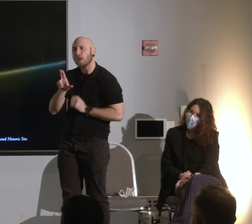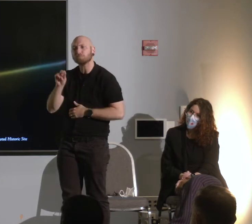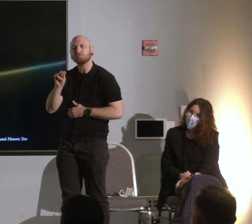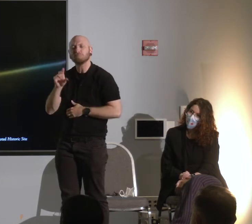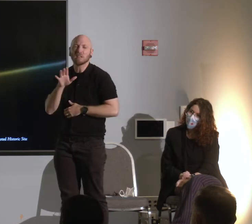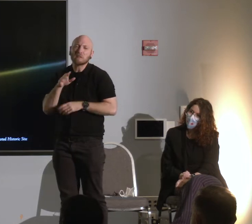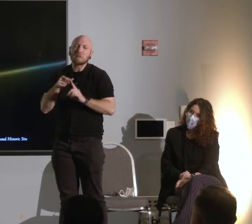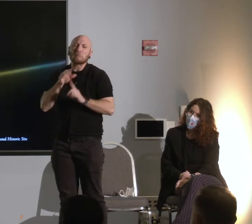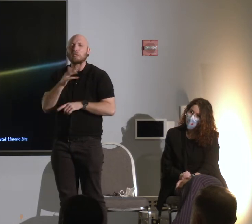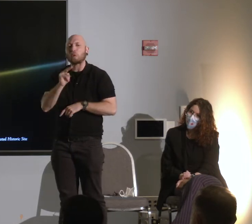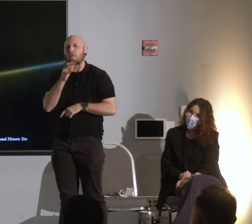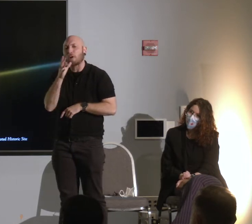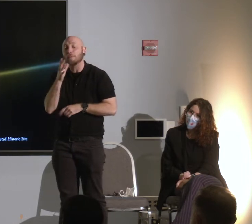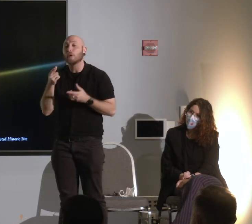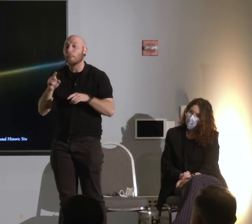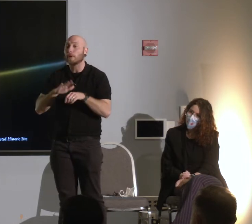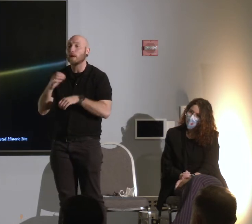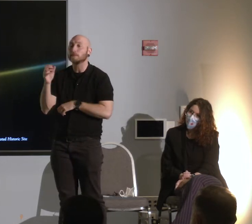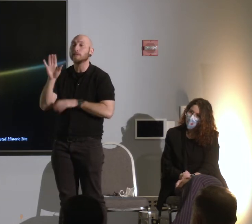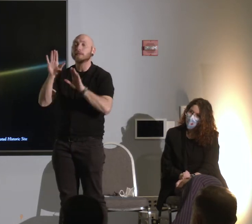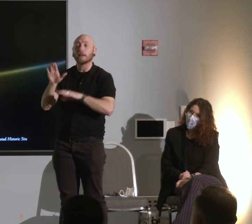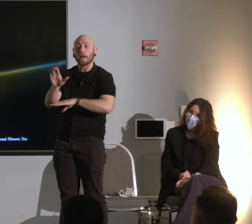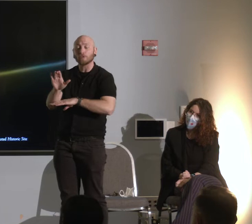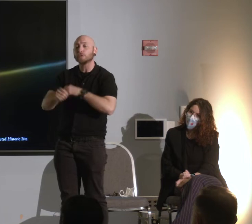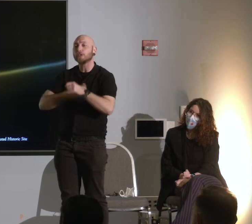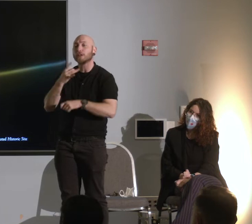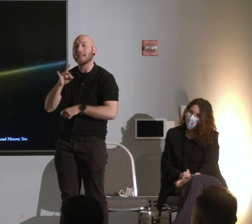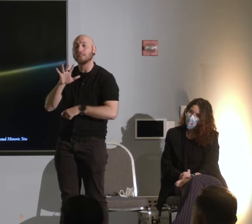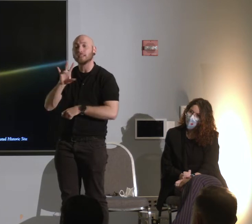On a Sunday afternoon in 1857, that all changed.